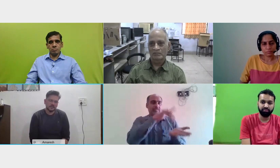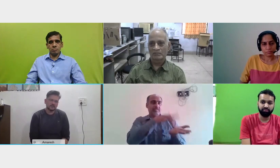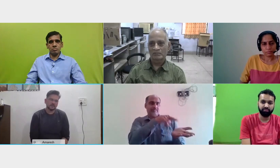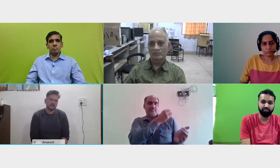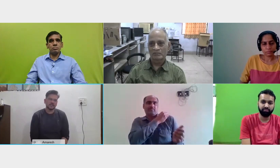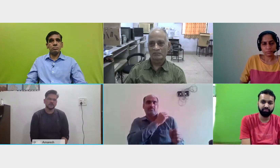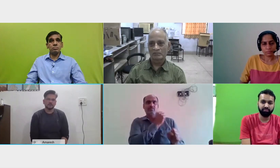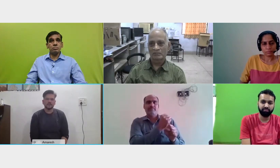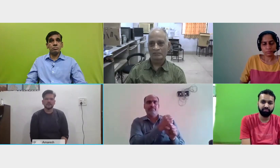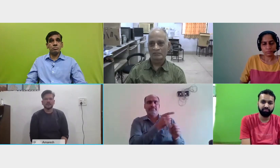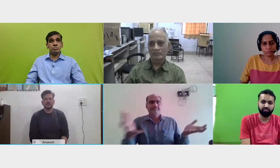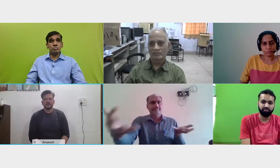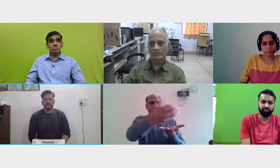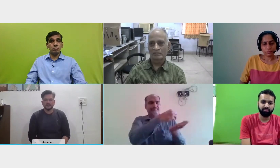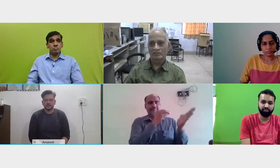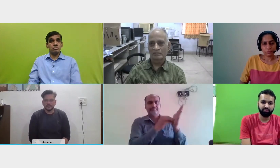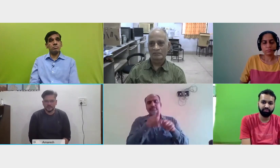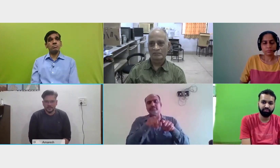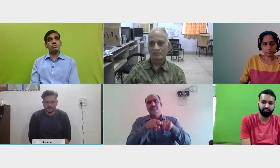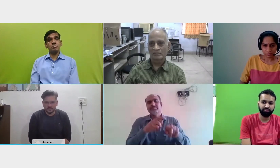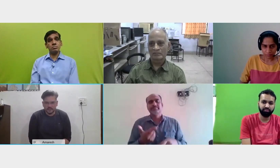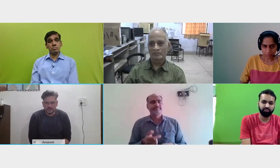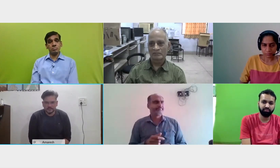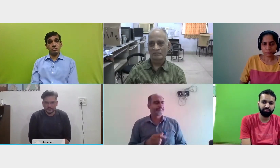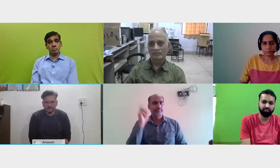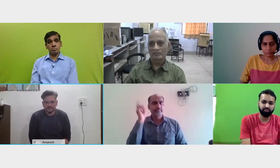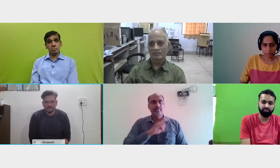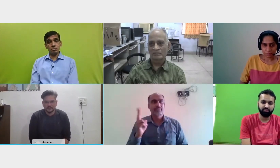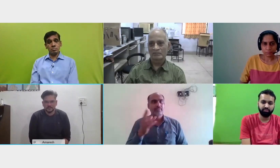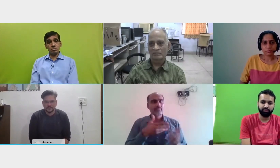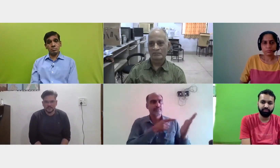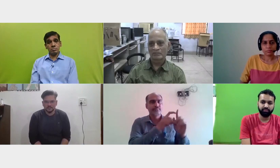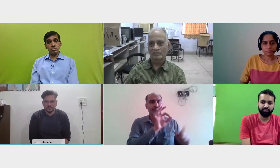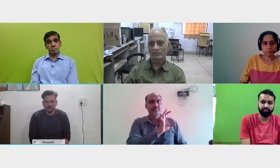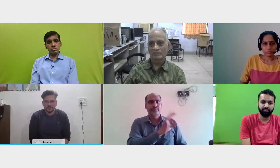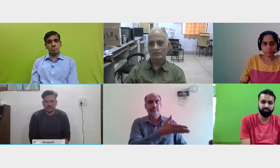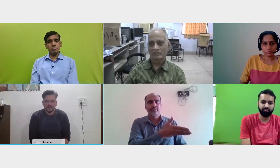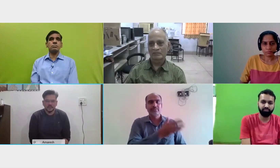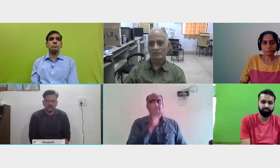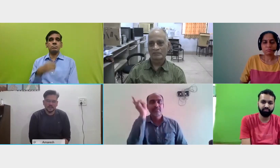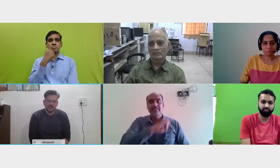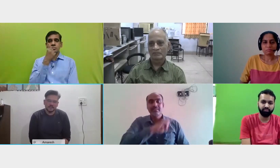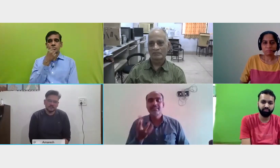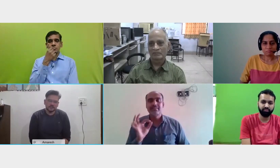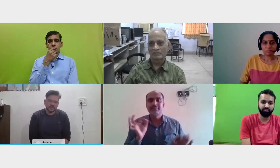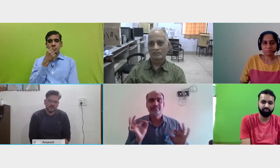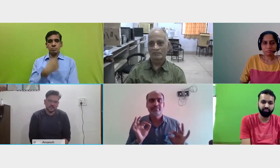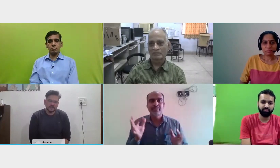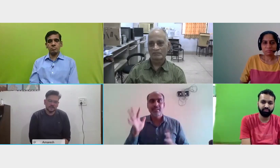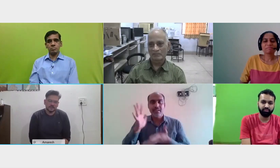and the signs would be added to the dictionary definitely for example there are some gestures